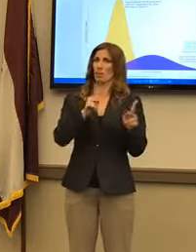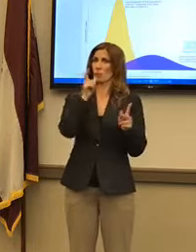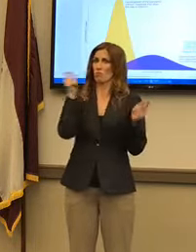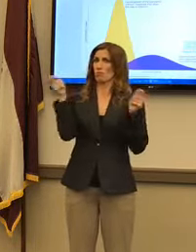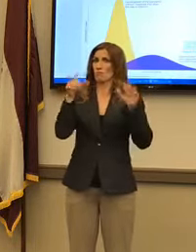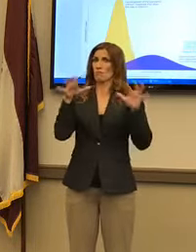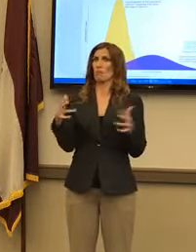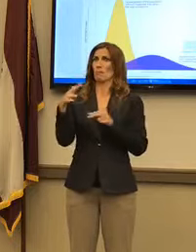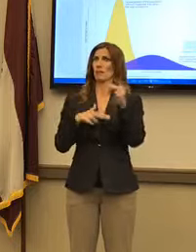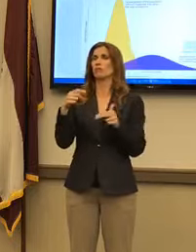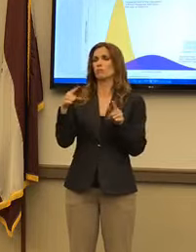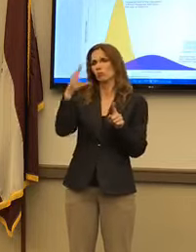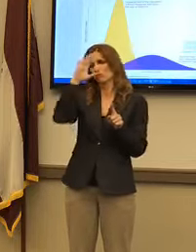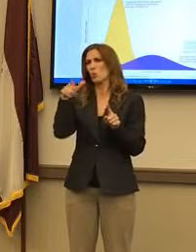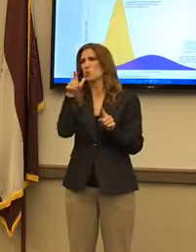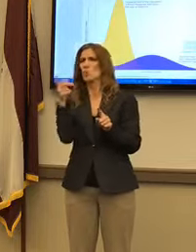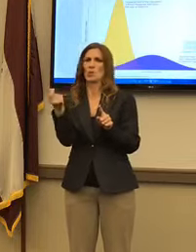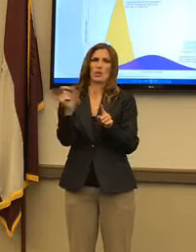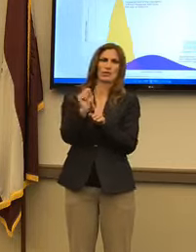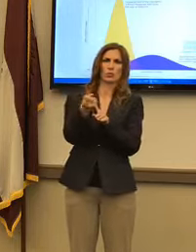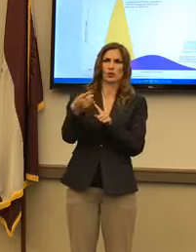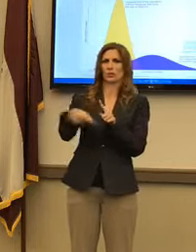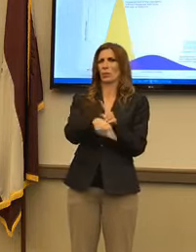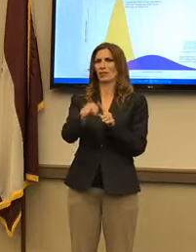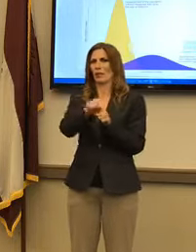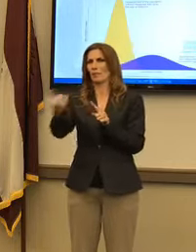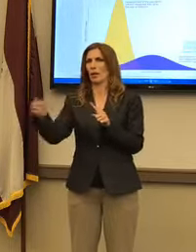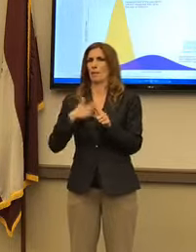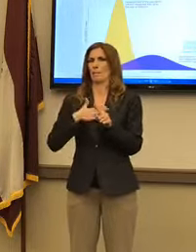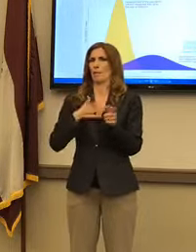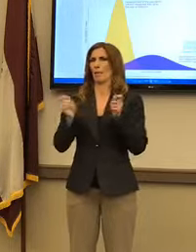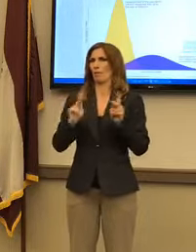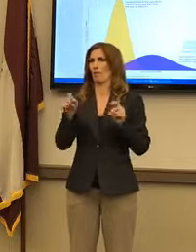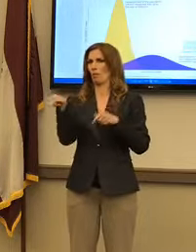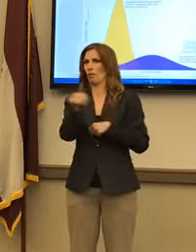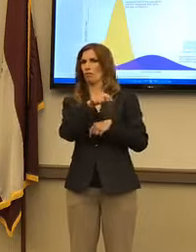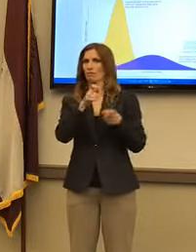the situation in their particular facility and then there is a debrief